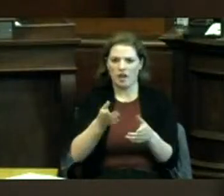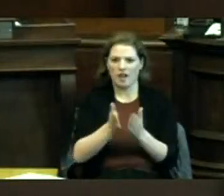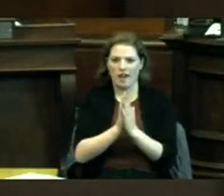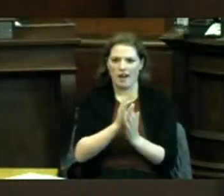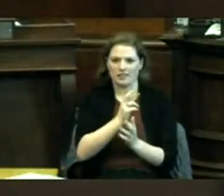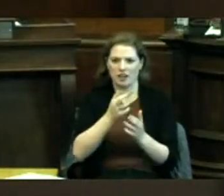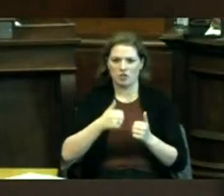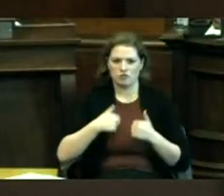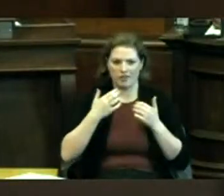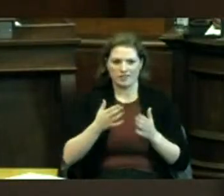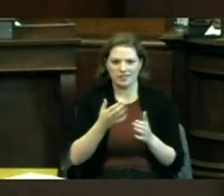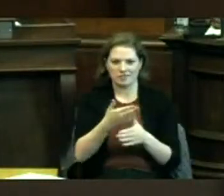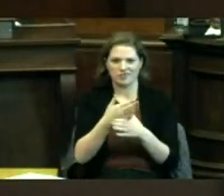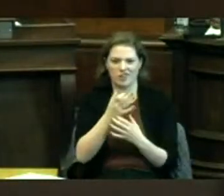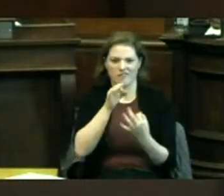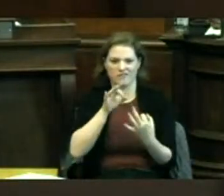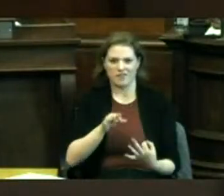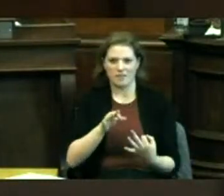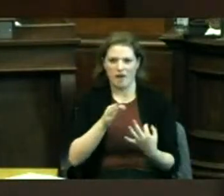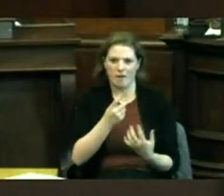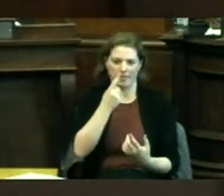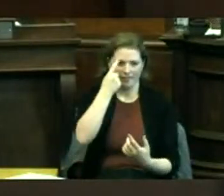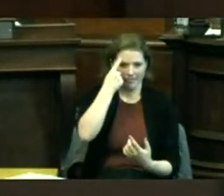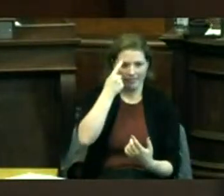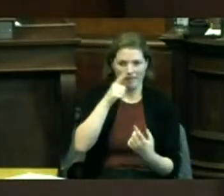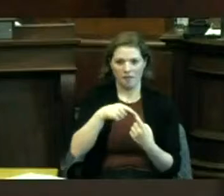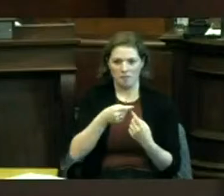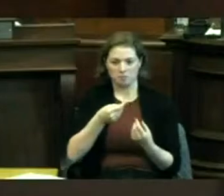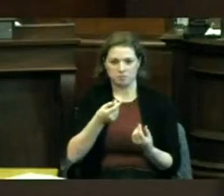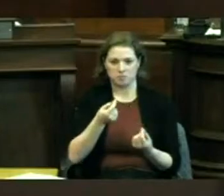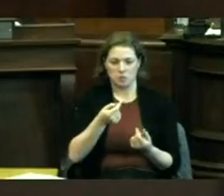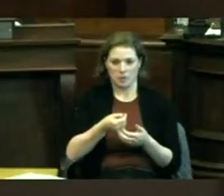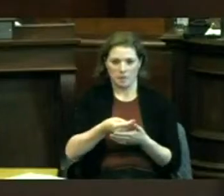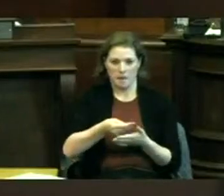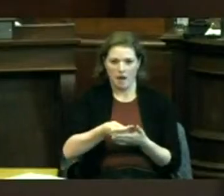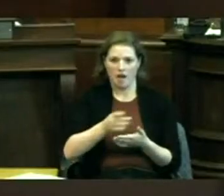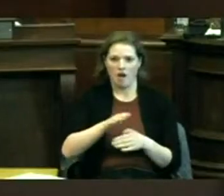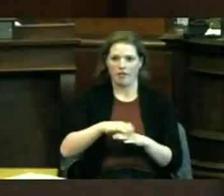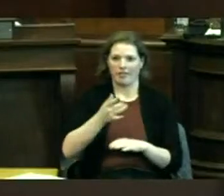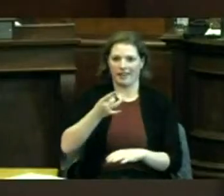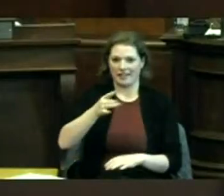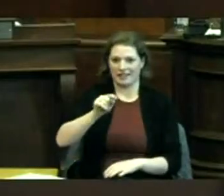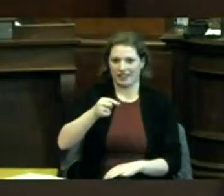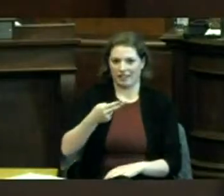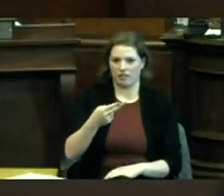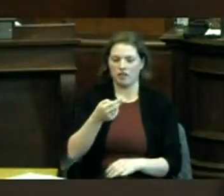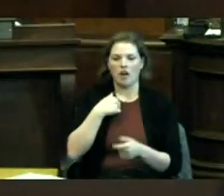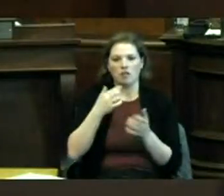reminder, our survey asking residents within the city to share their feedback with the